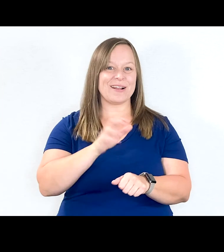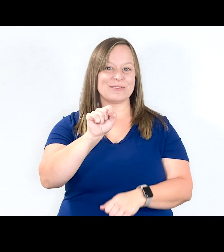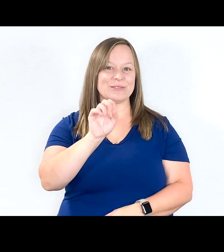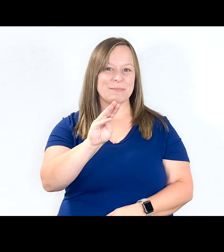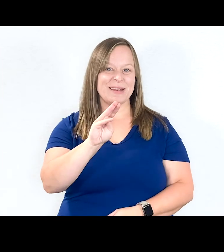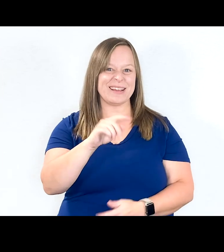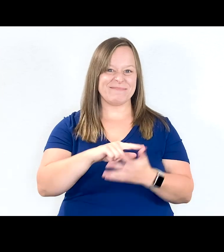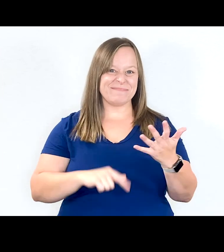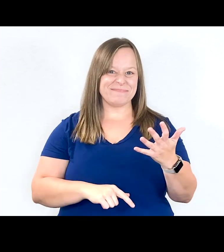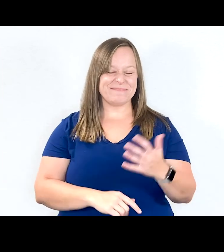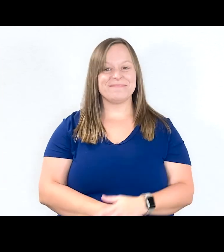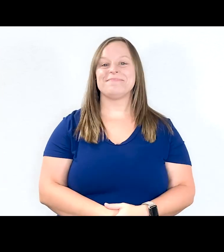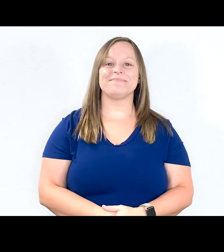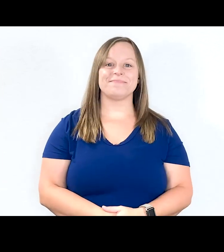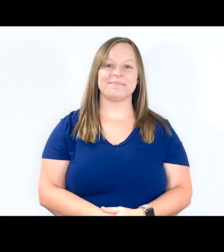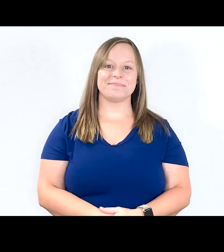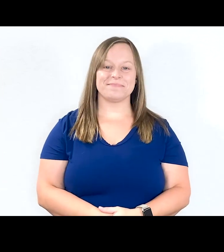and follow us on our social media platforms.